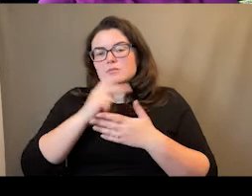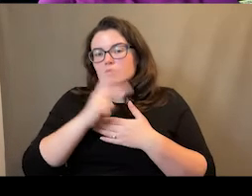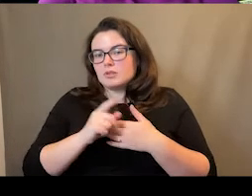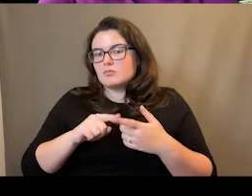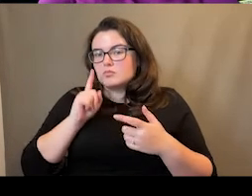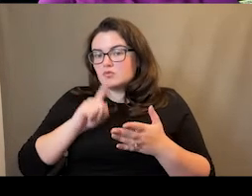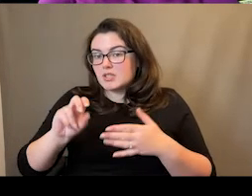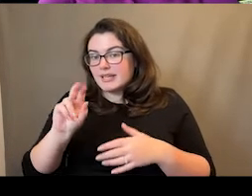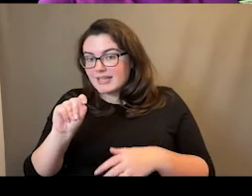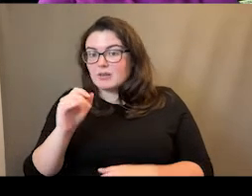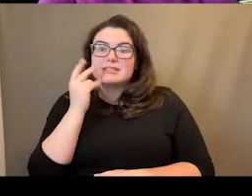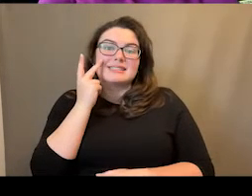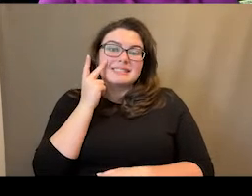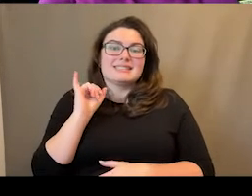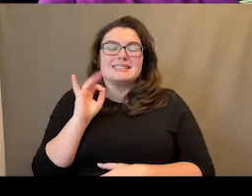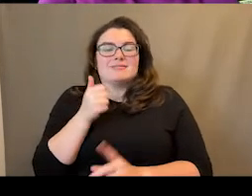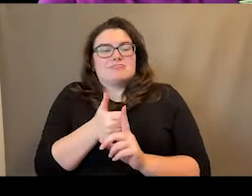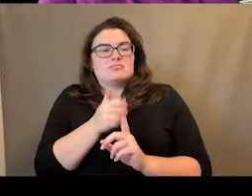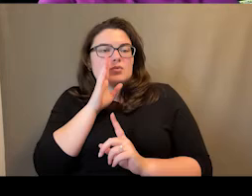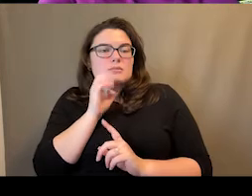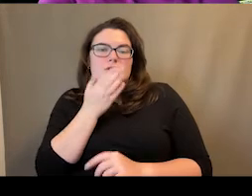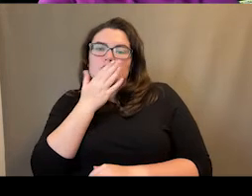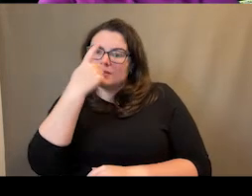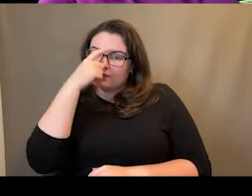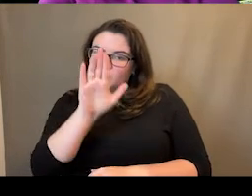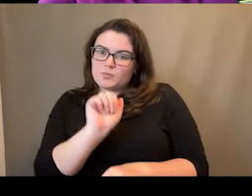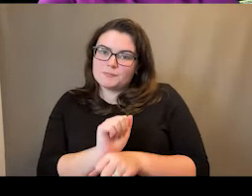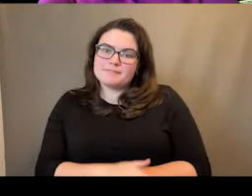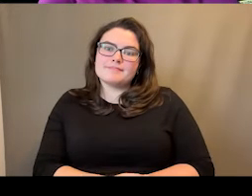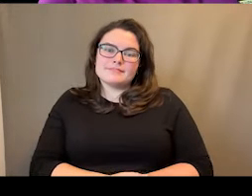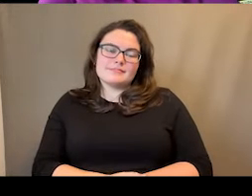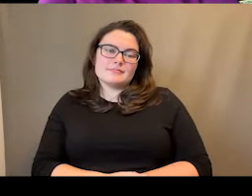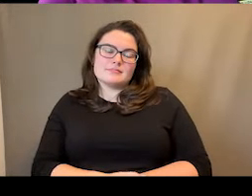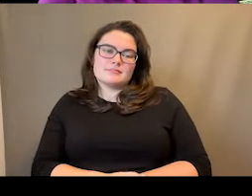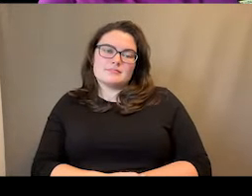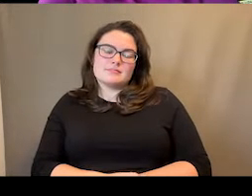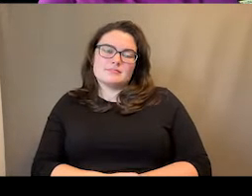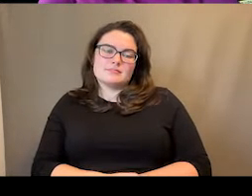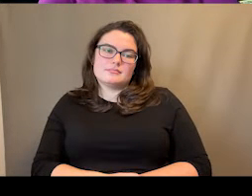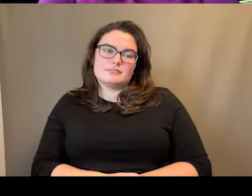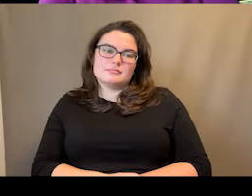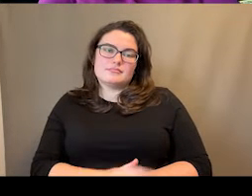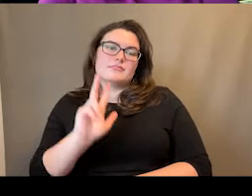and see if it will be a good fit for your work. The third division is